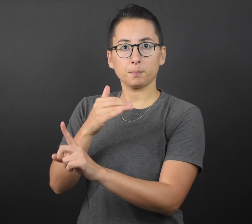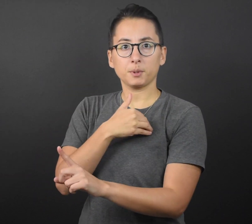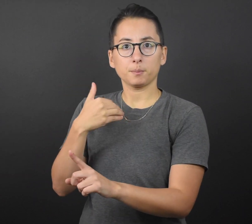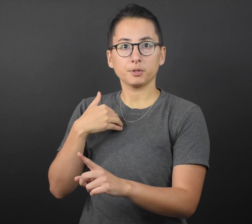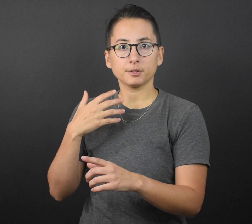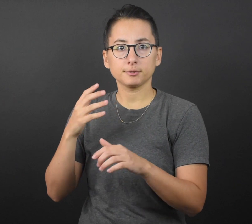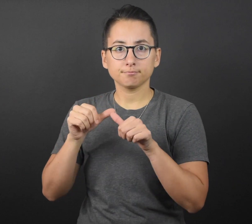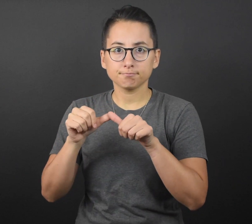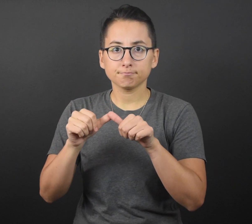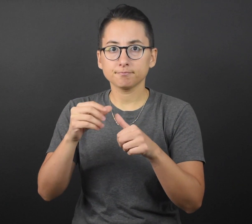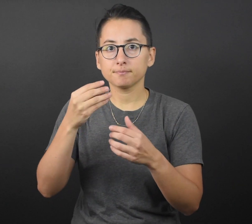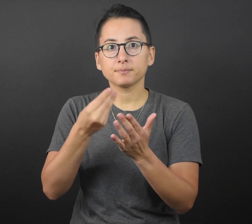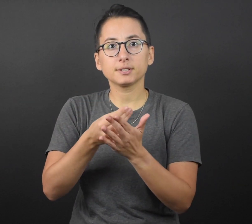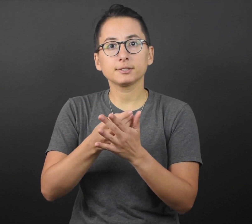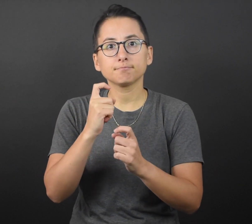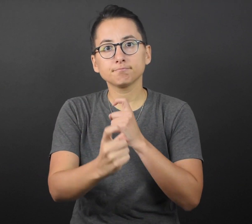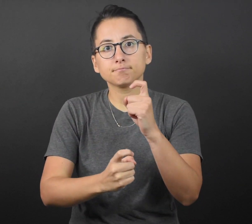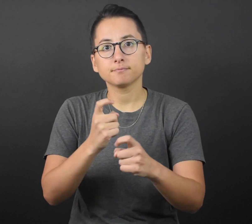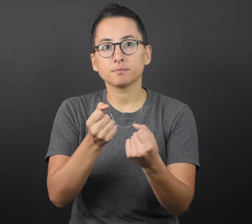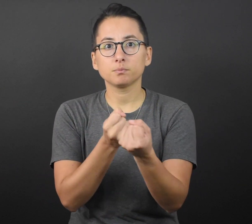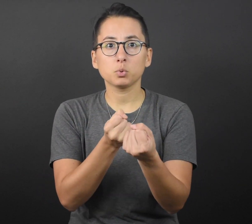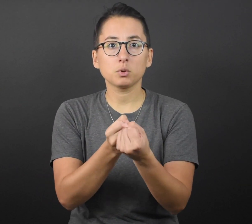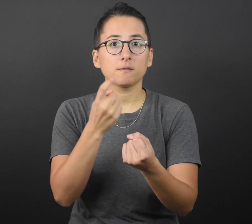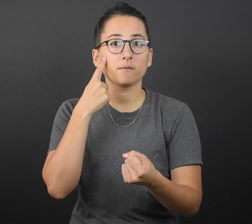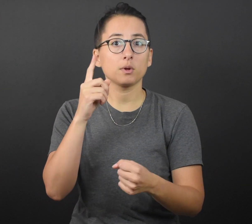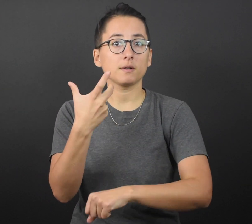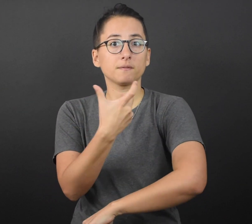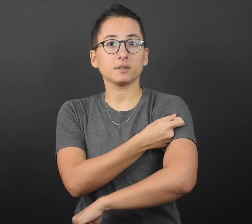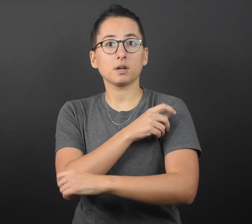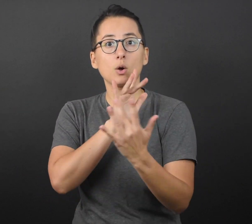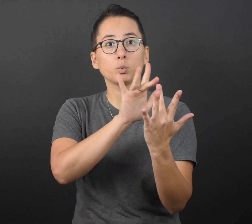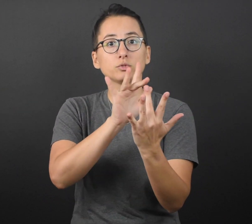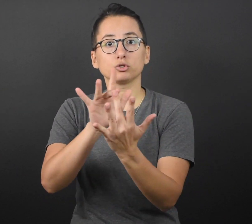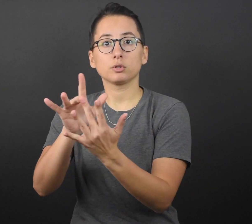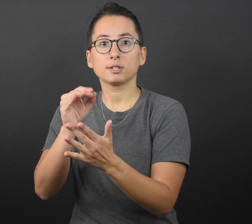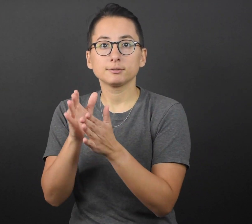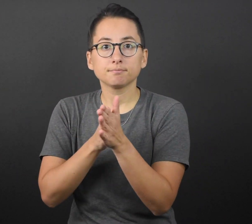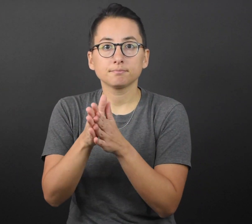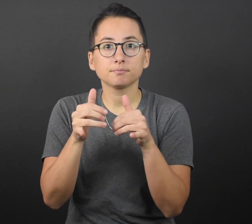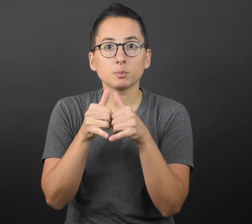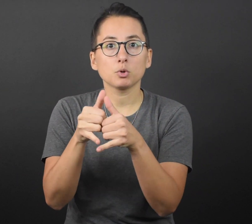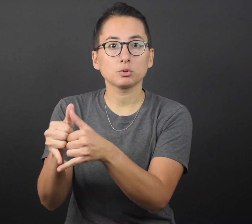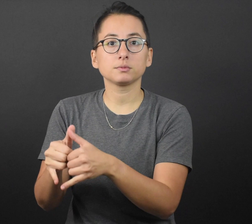members as part of their ongoing philanthropic support for vaccine outreach and incentives.